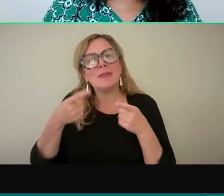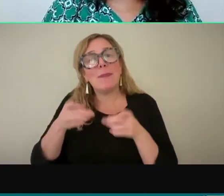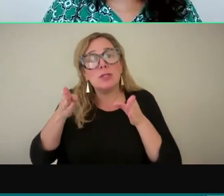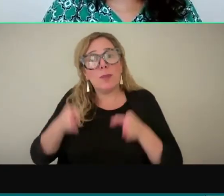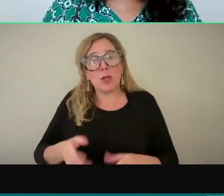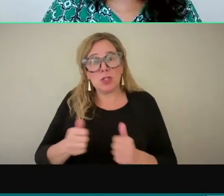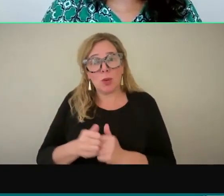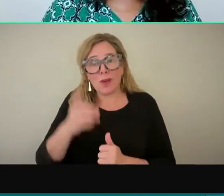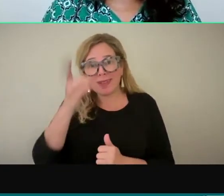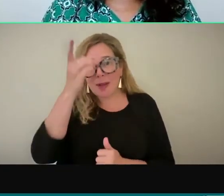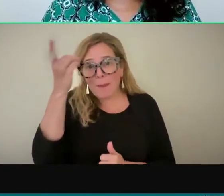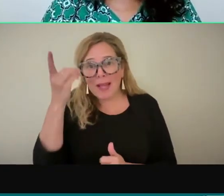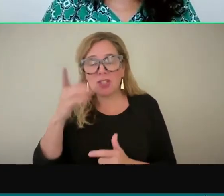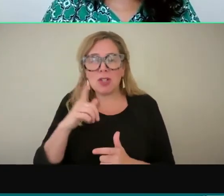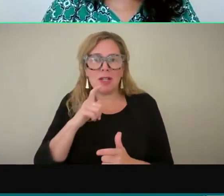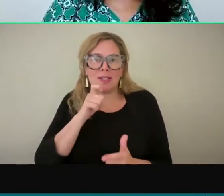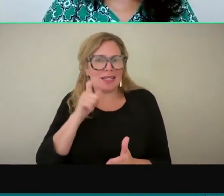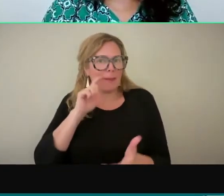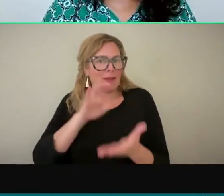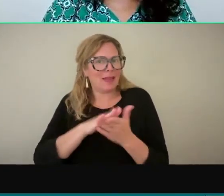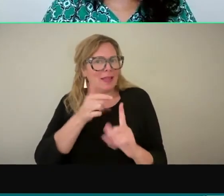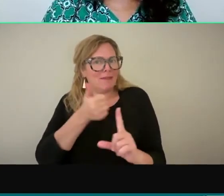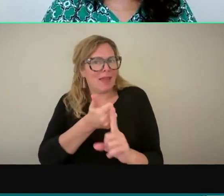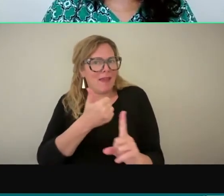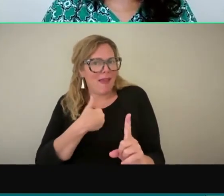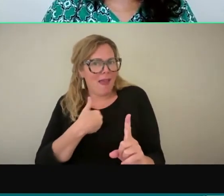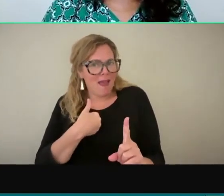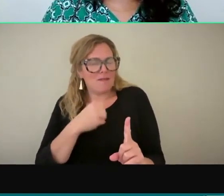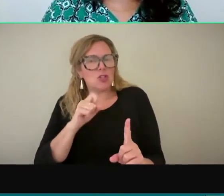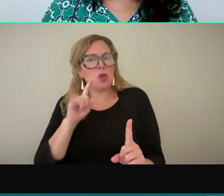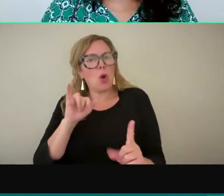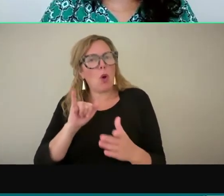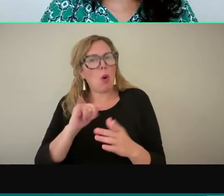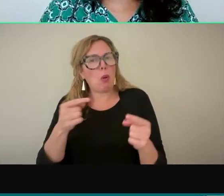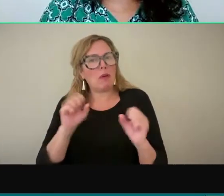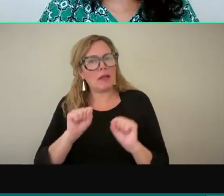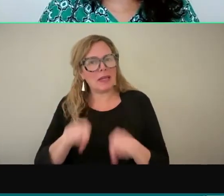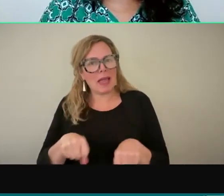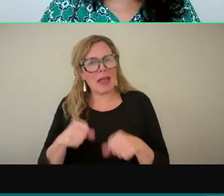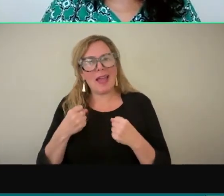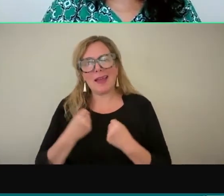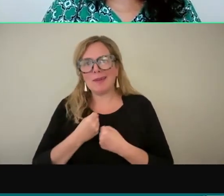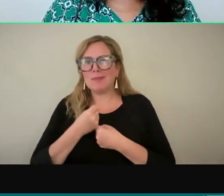contention. How to send a list of concerns before the appointment that can be addressed during the